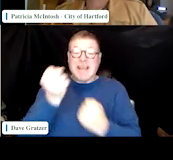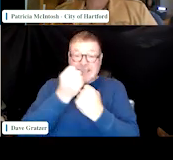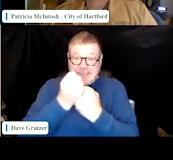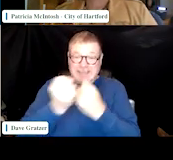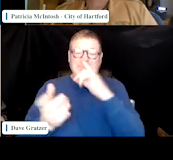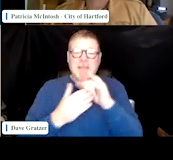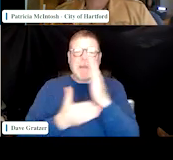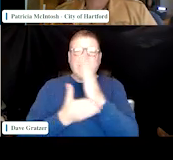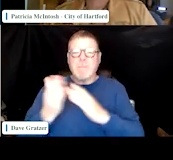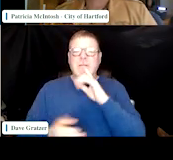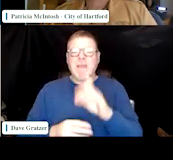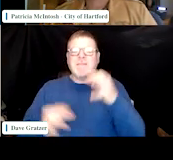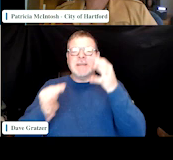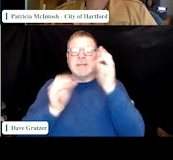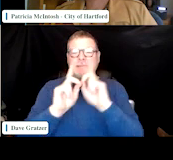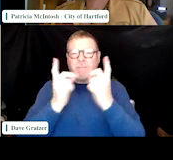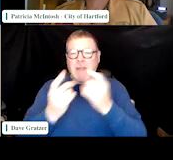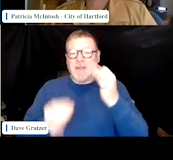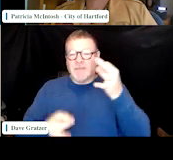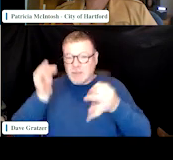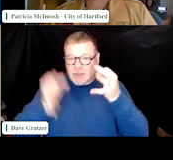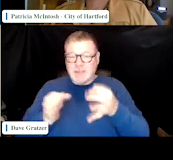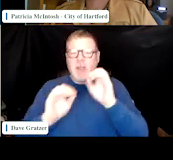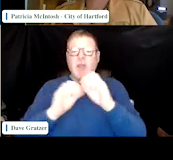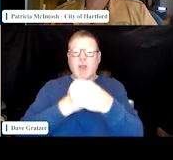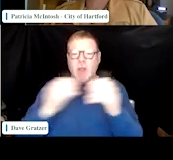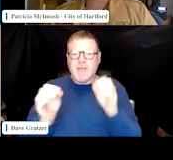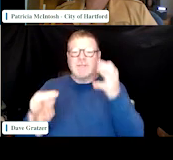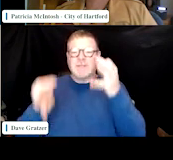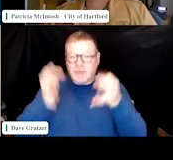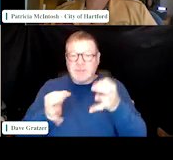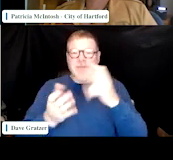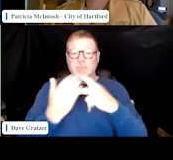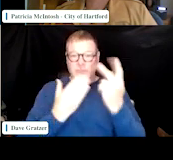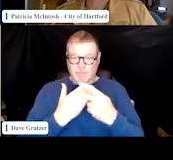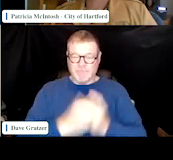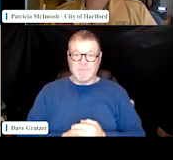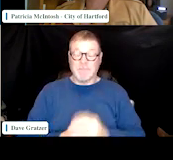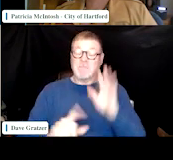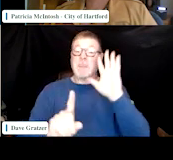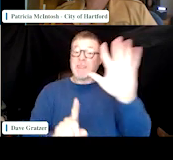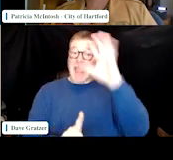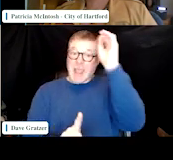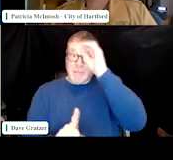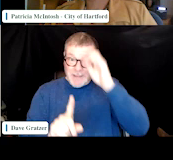of the Department of Justice's Office of Justice Programs. Points of view or opinions in this webinar